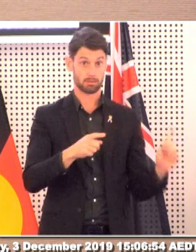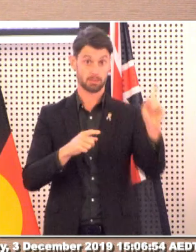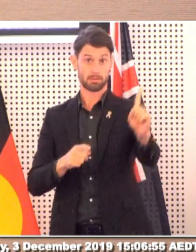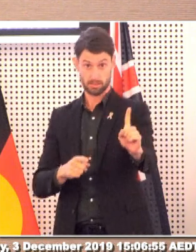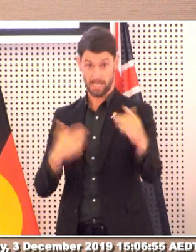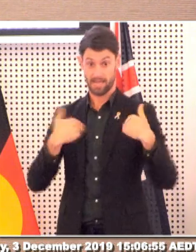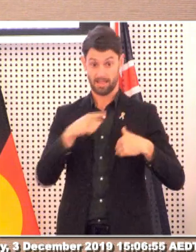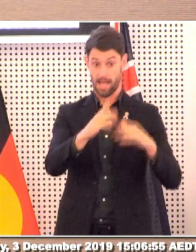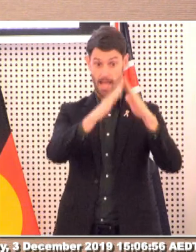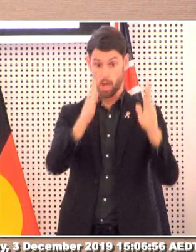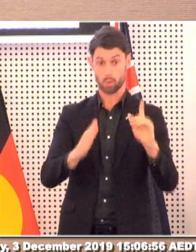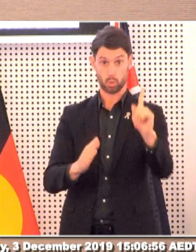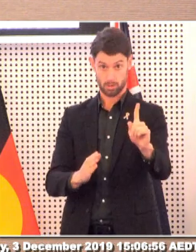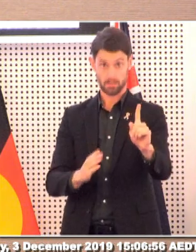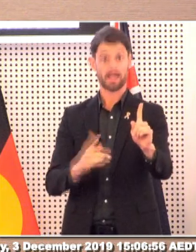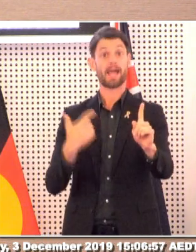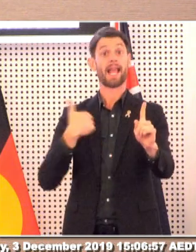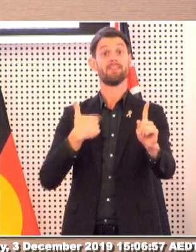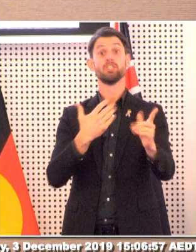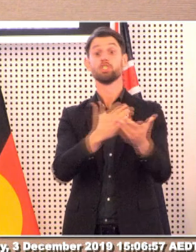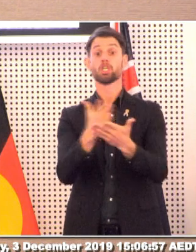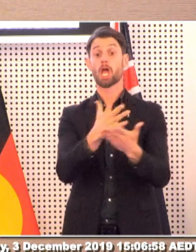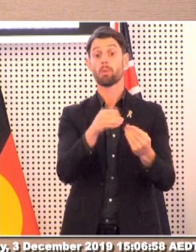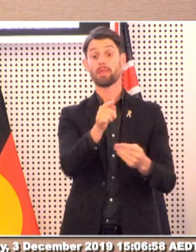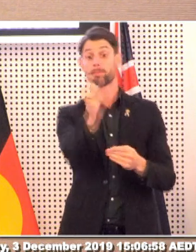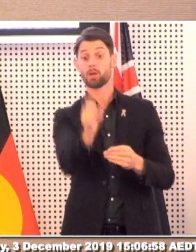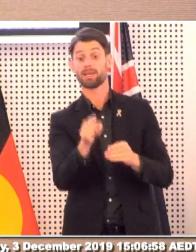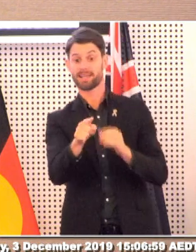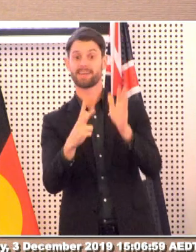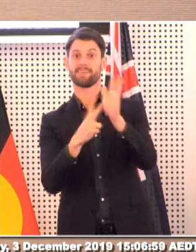simplify it like that, you have a victim and a perpetrator living together in a